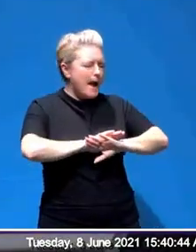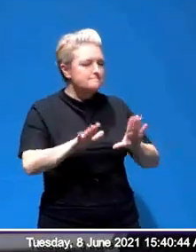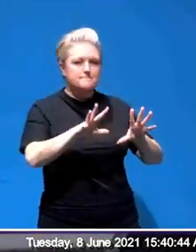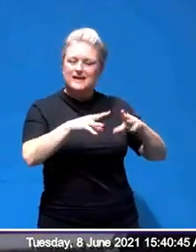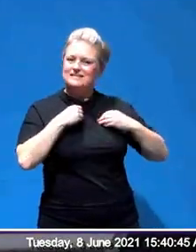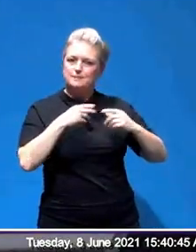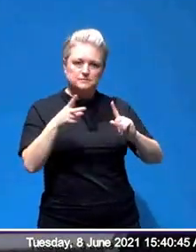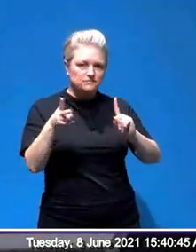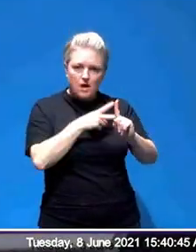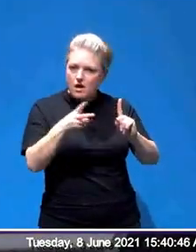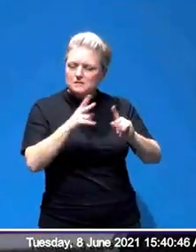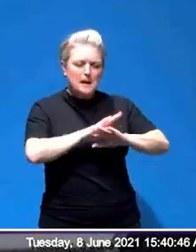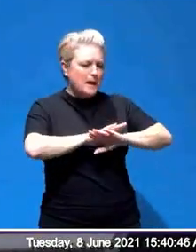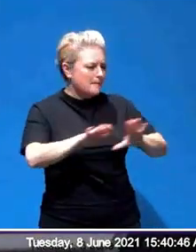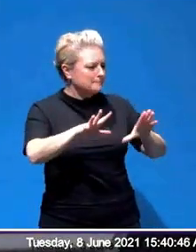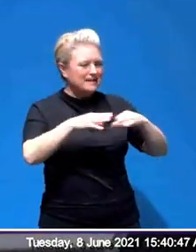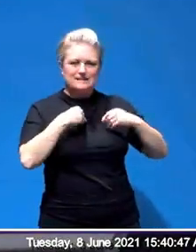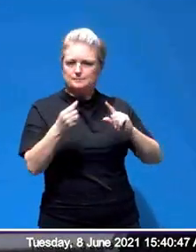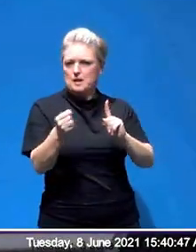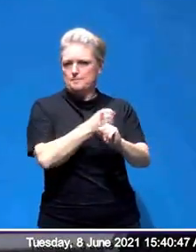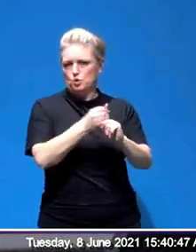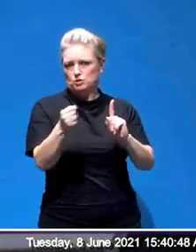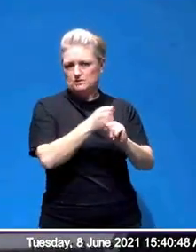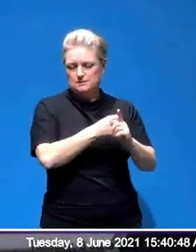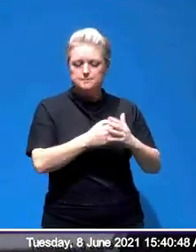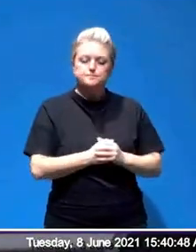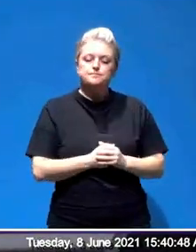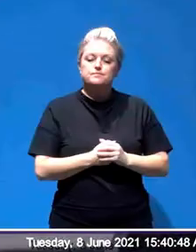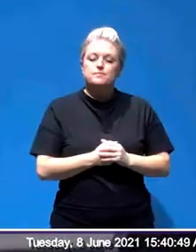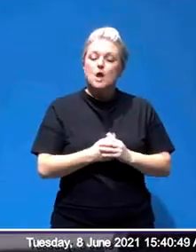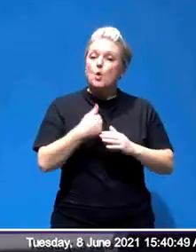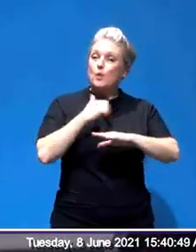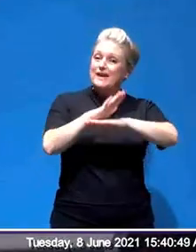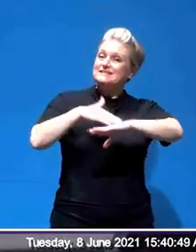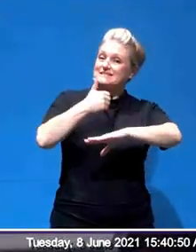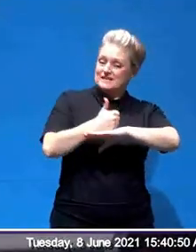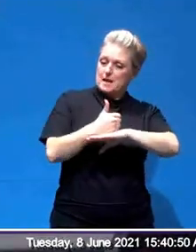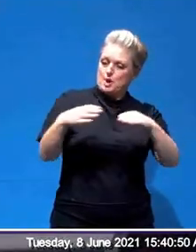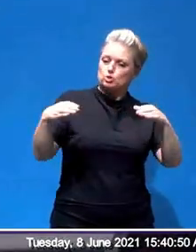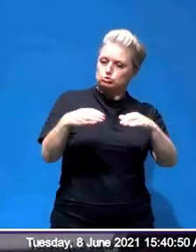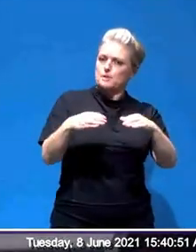So our client influencers group certainly have provided a lot of